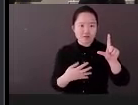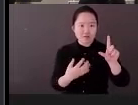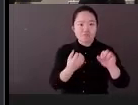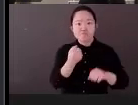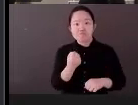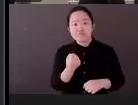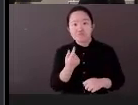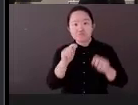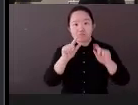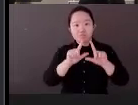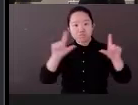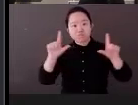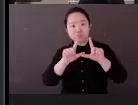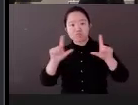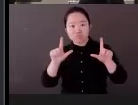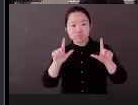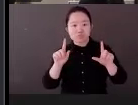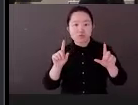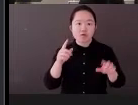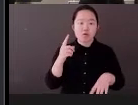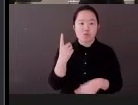I can switch the size of text and